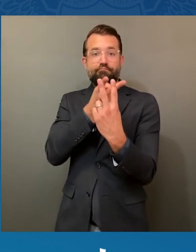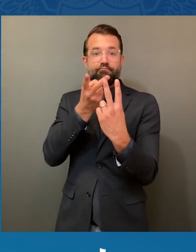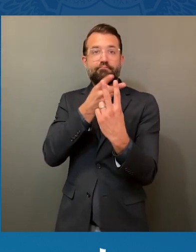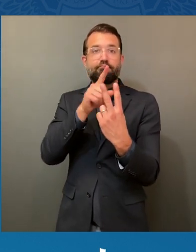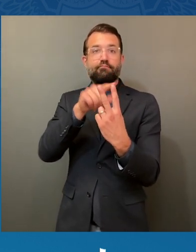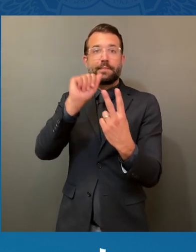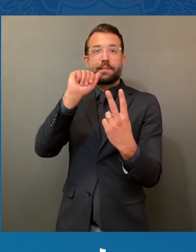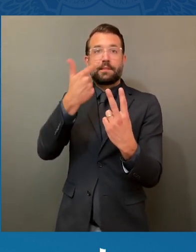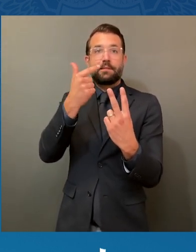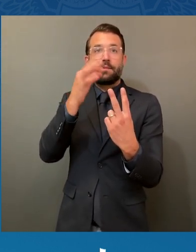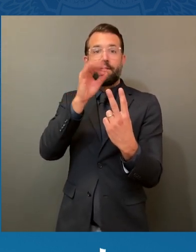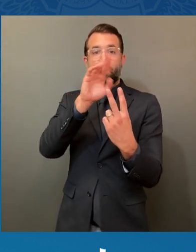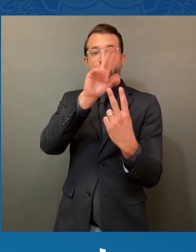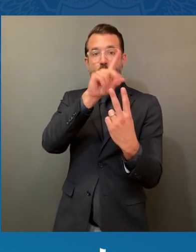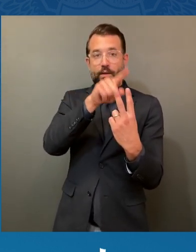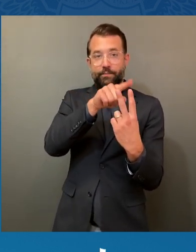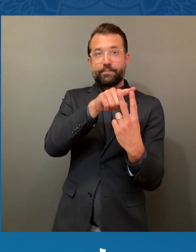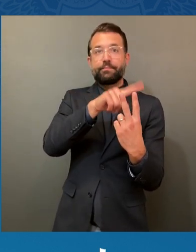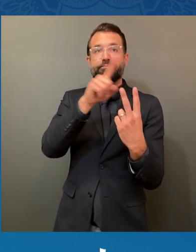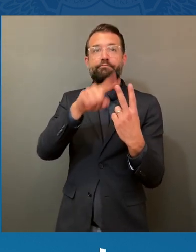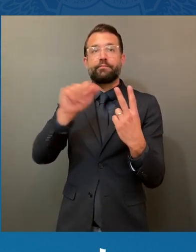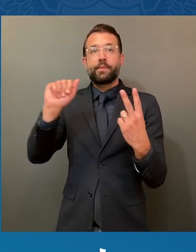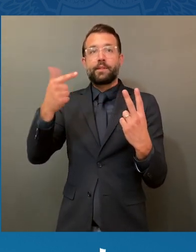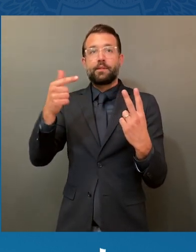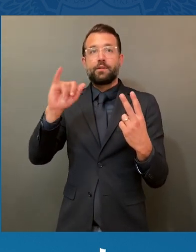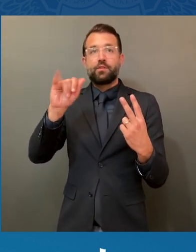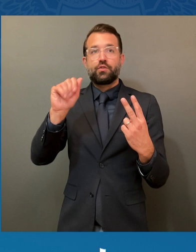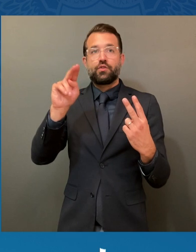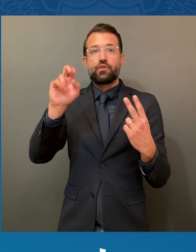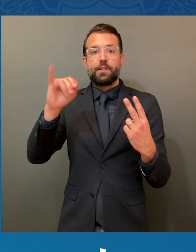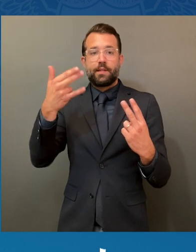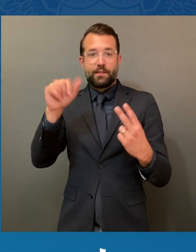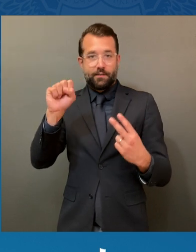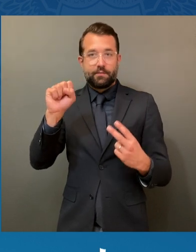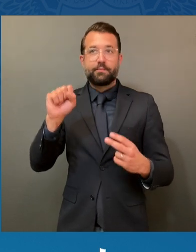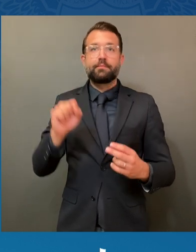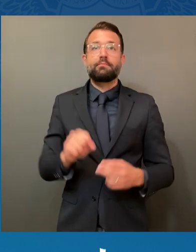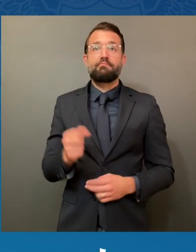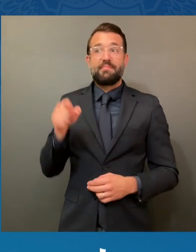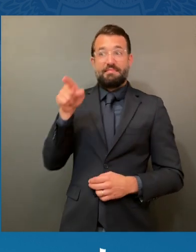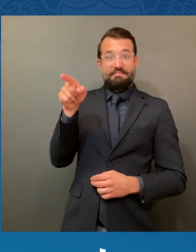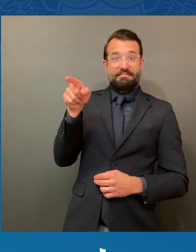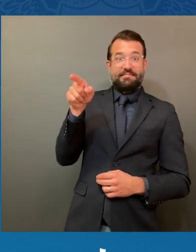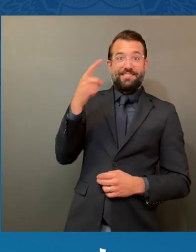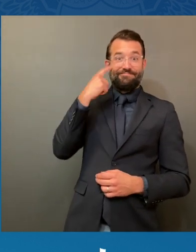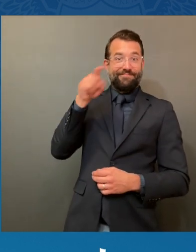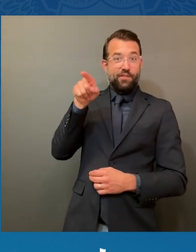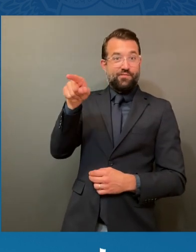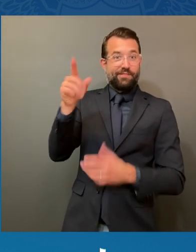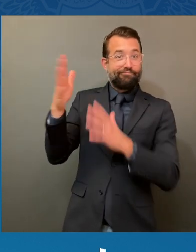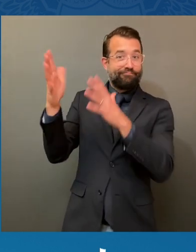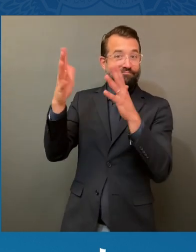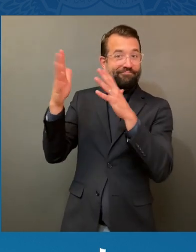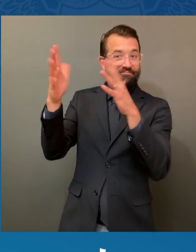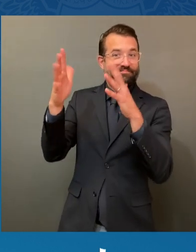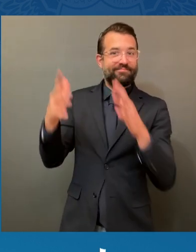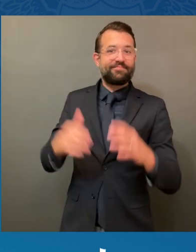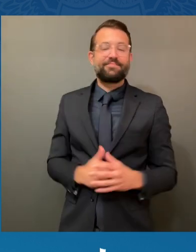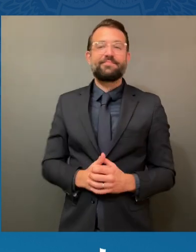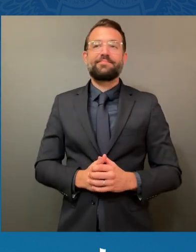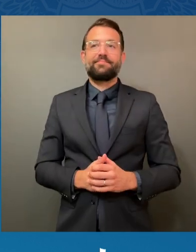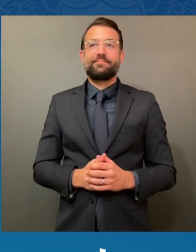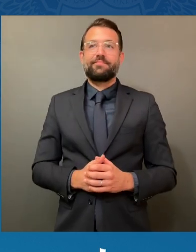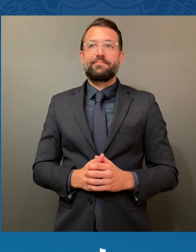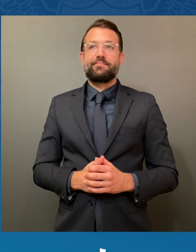Where is she? There you are.